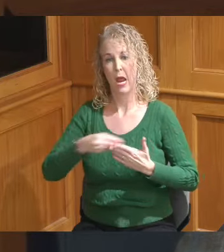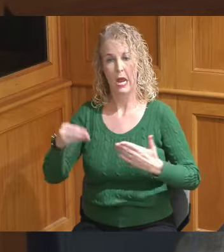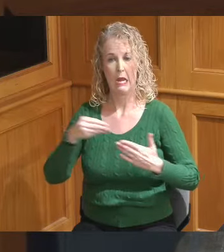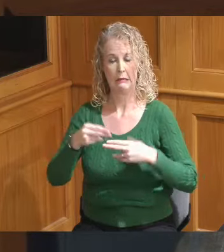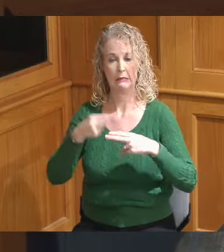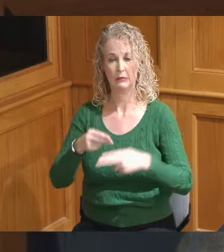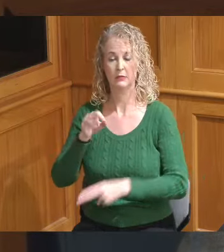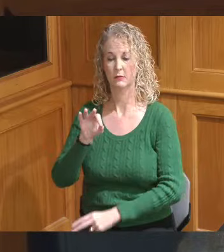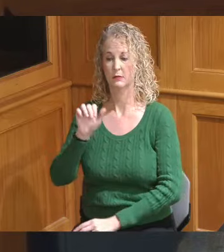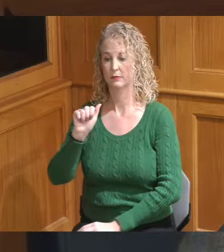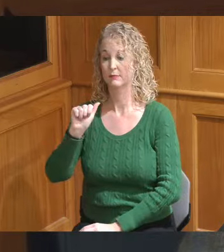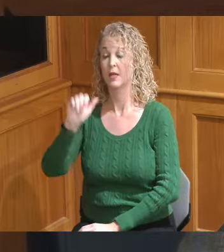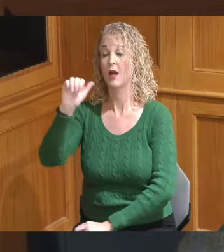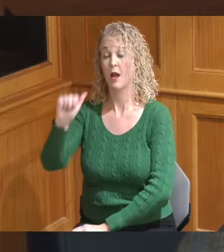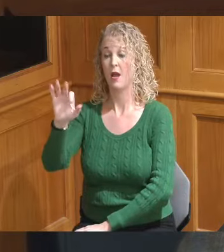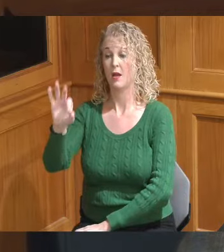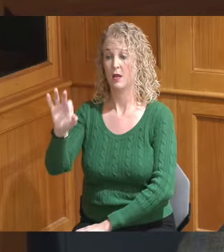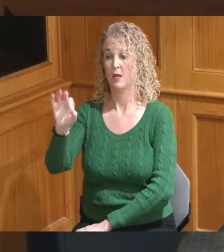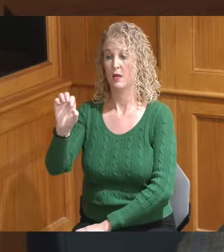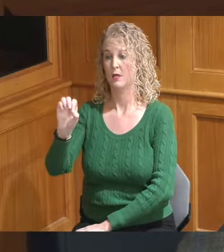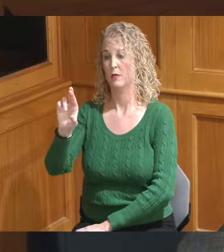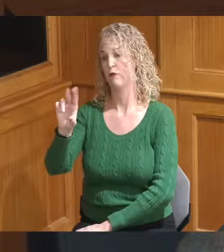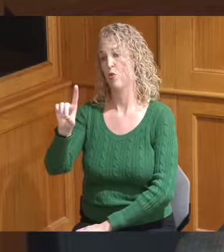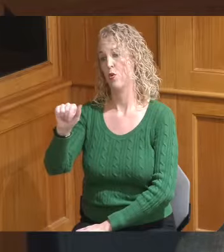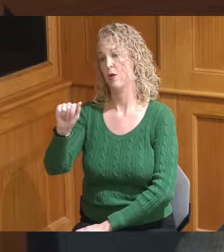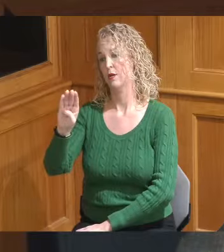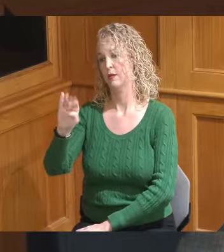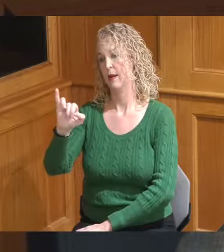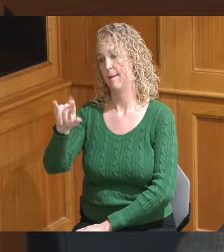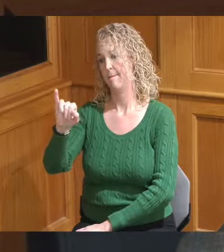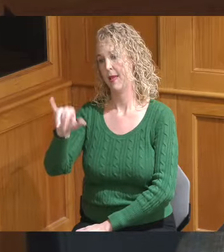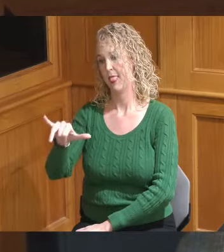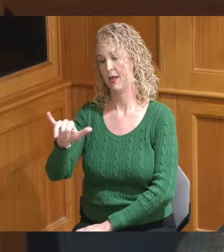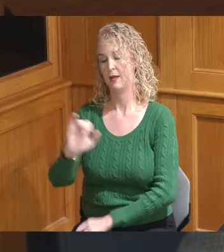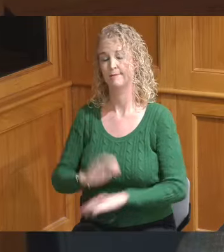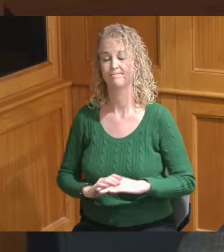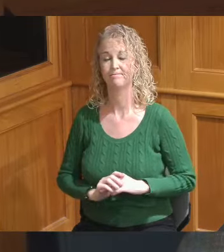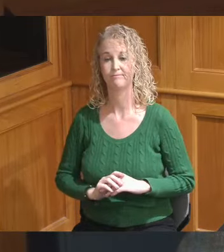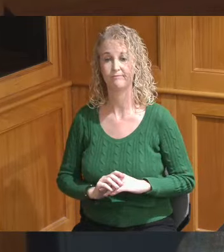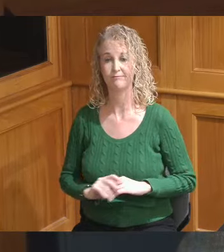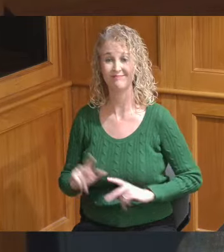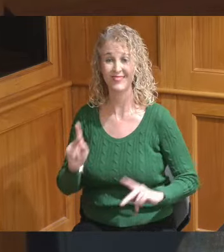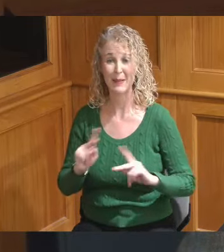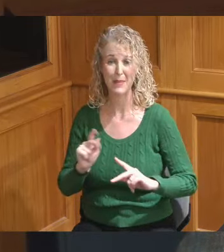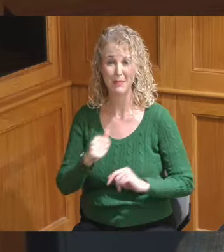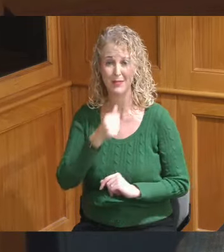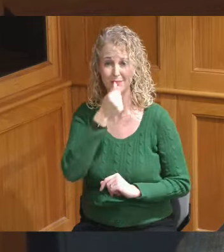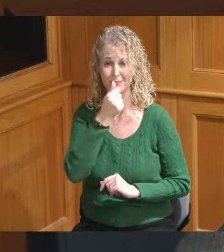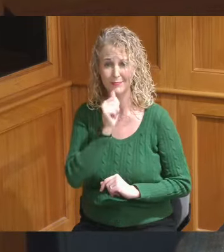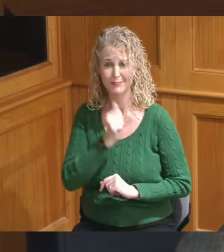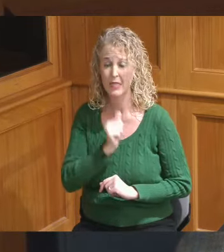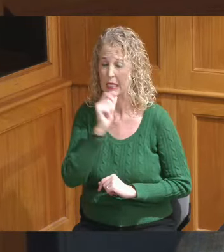people right now suffering and not people that you could just think it's not just low income when